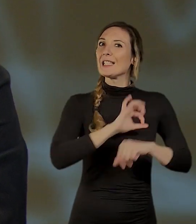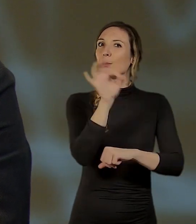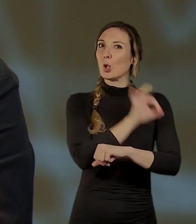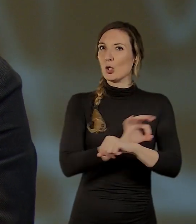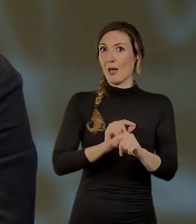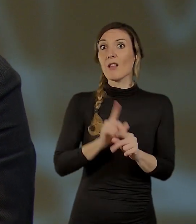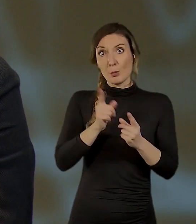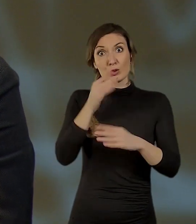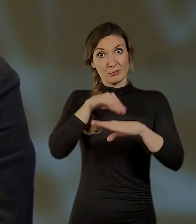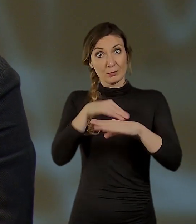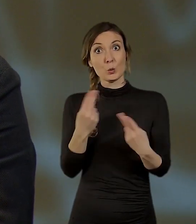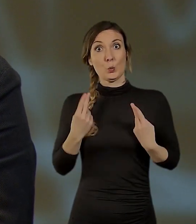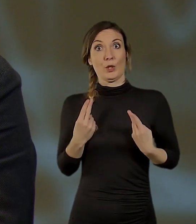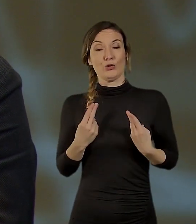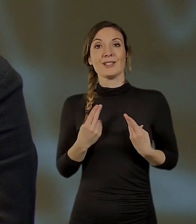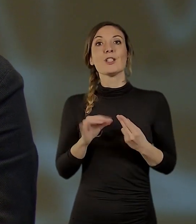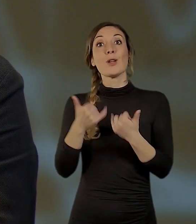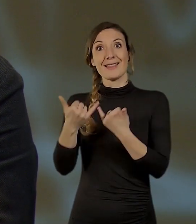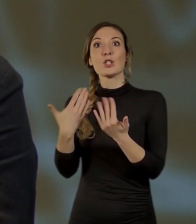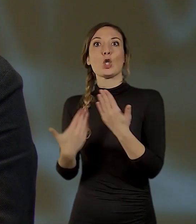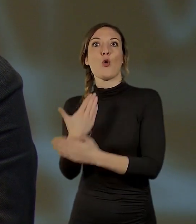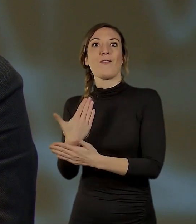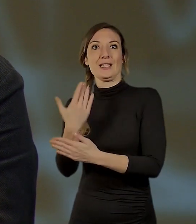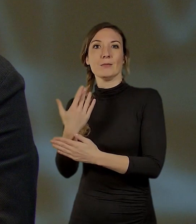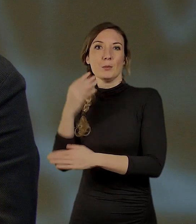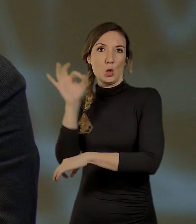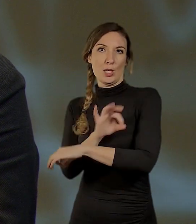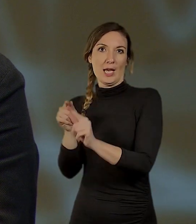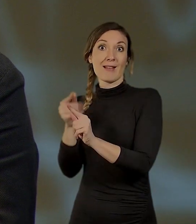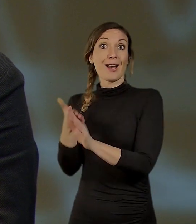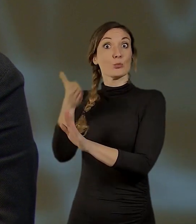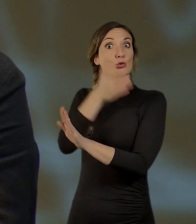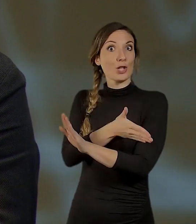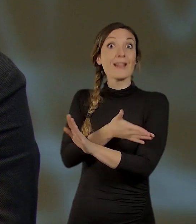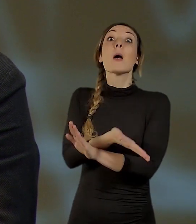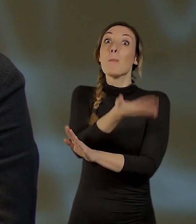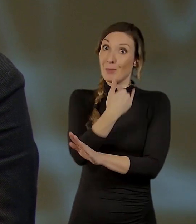the size of Nový Smíchov. And there were, I think, 10 25-story buildings.